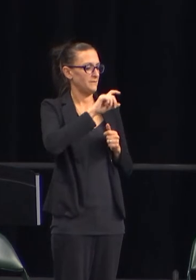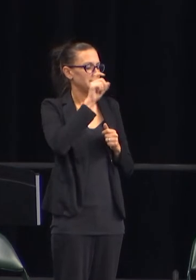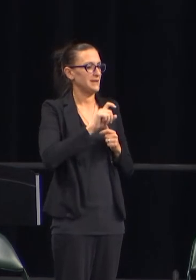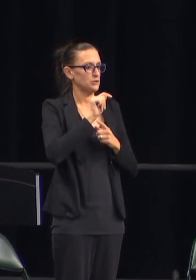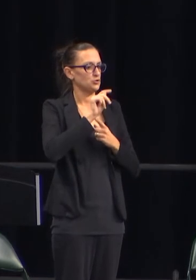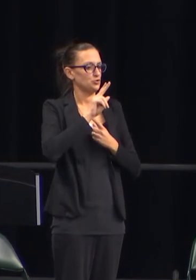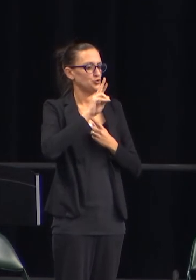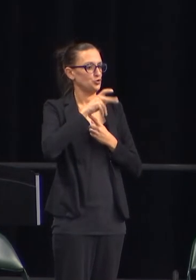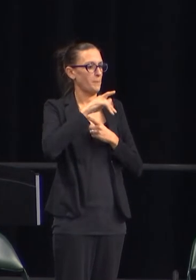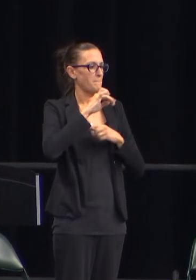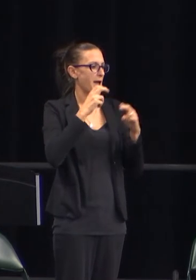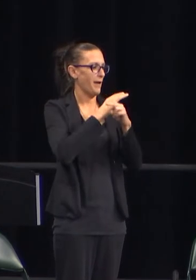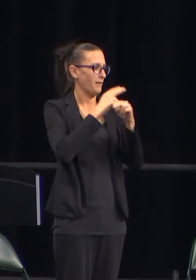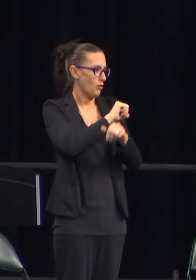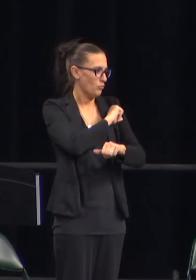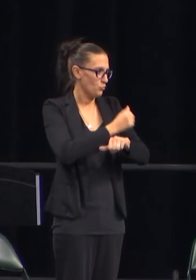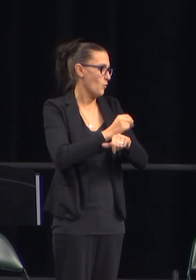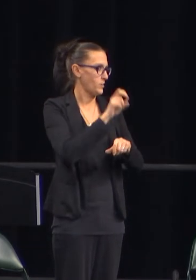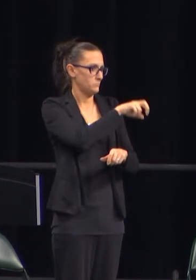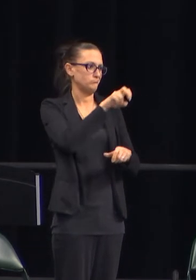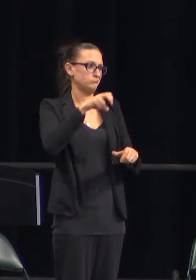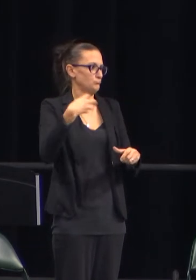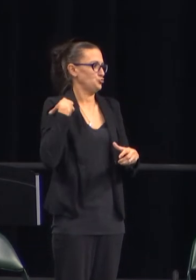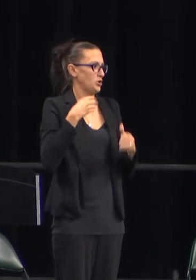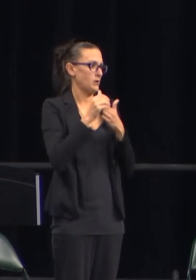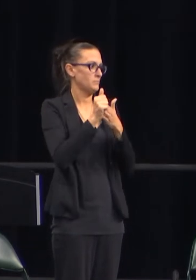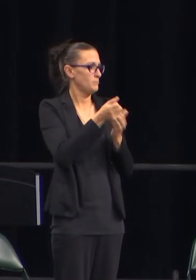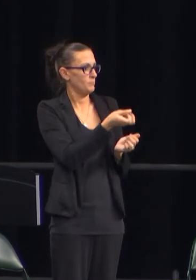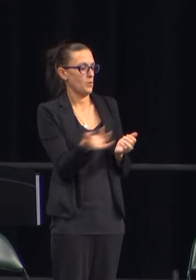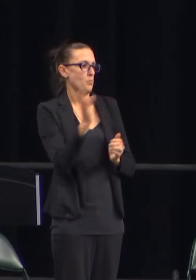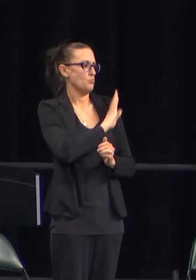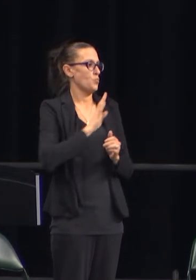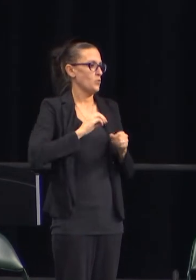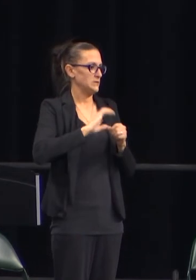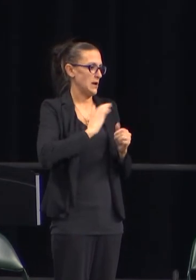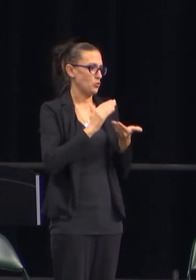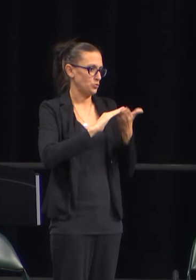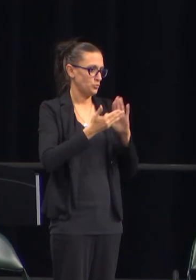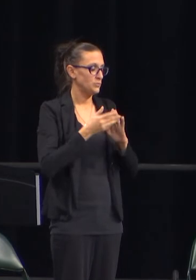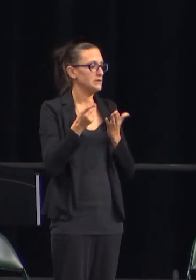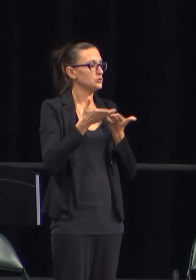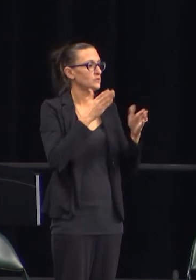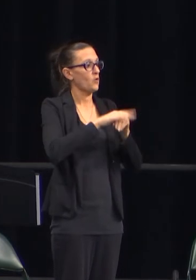and has chaired numerous boards in our community. Tomi has served on the advisory boards